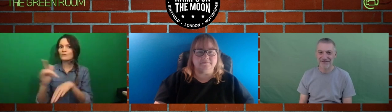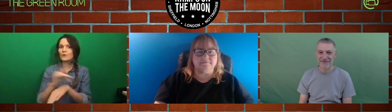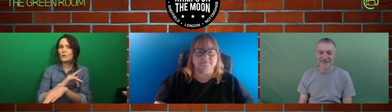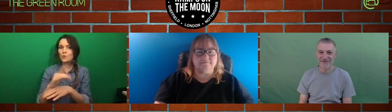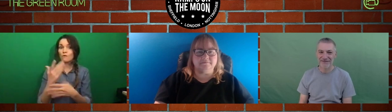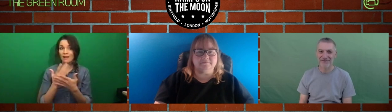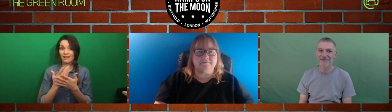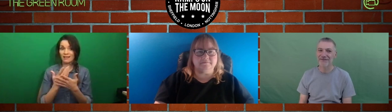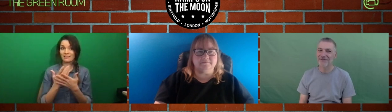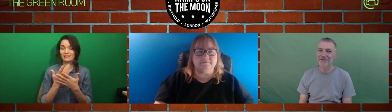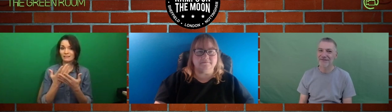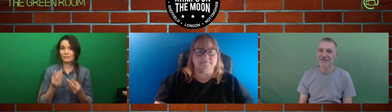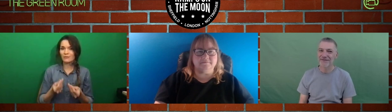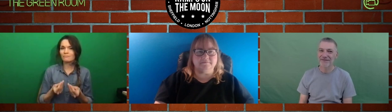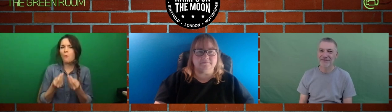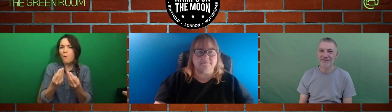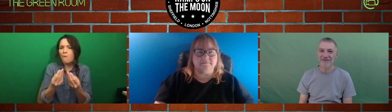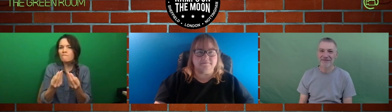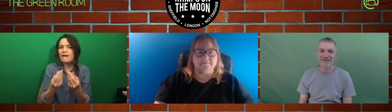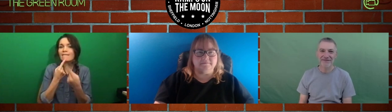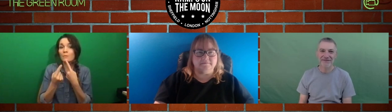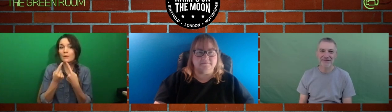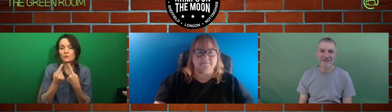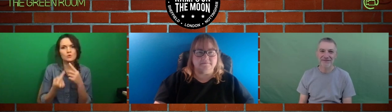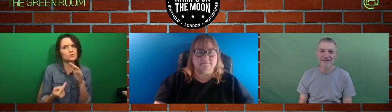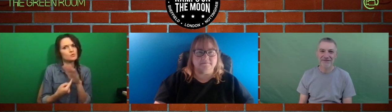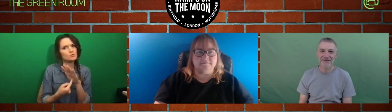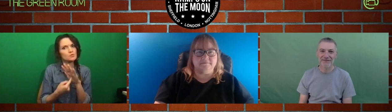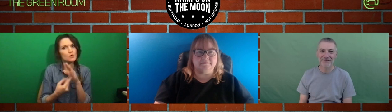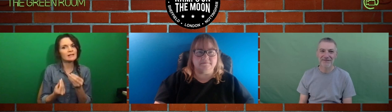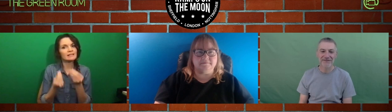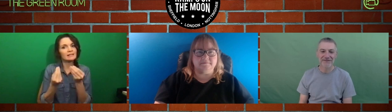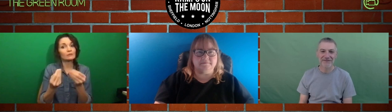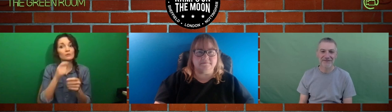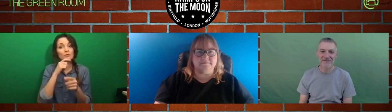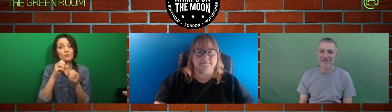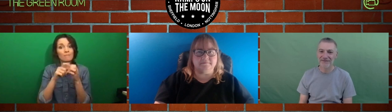some crucial bits of information to Bill.